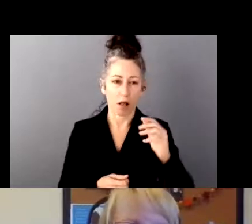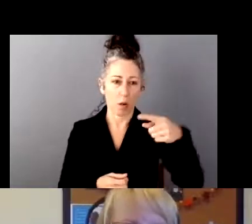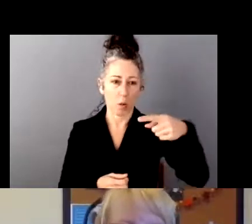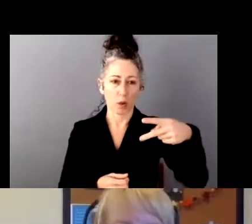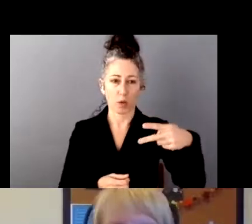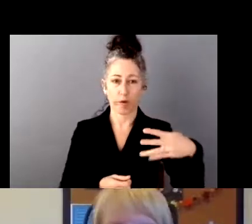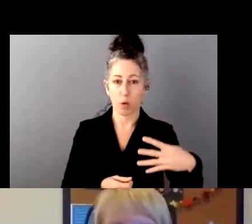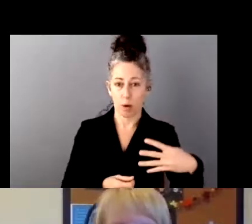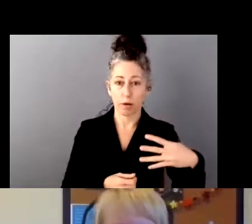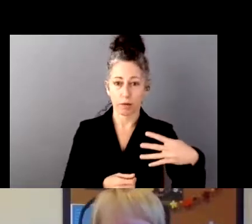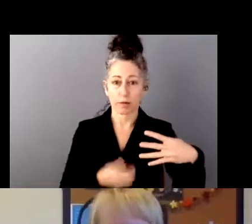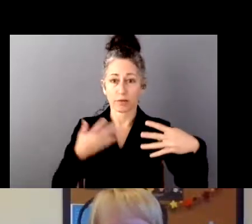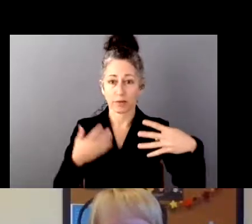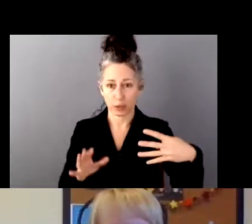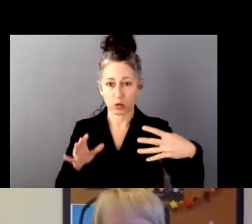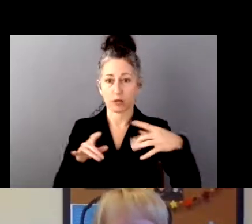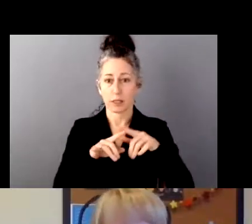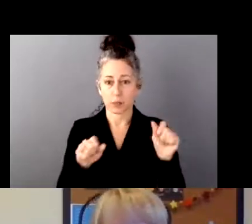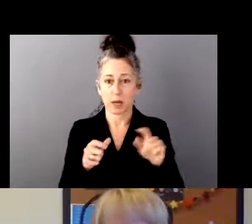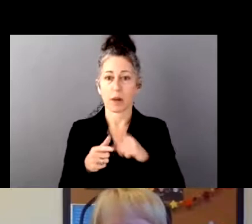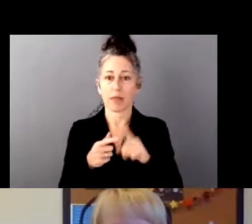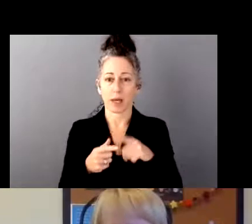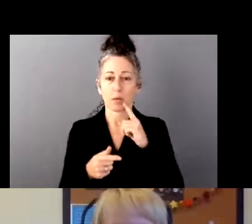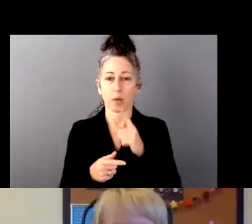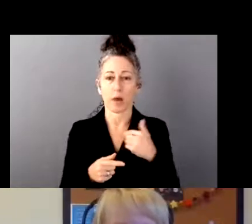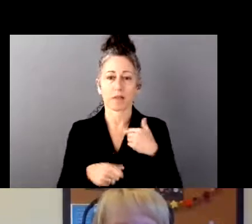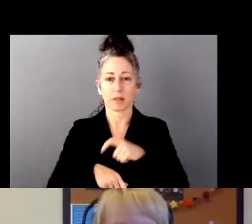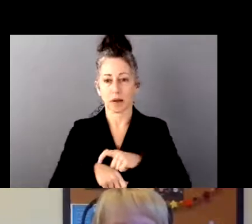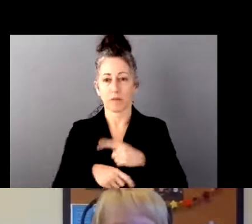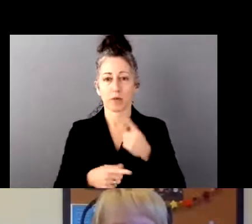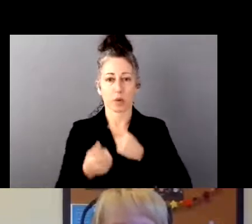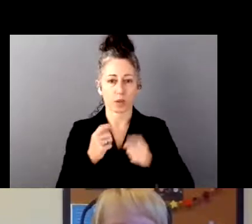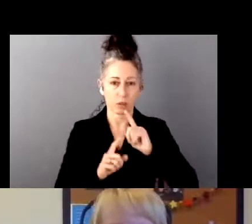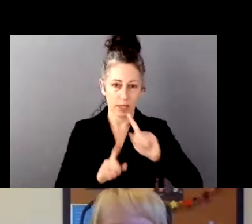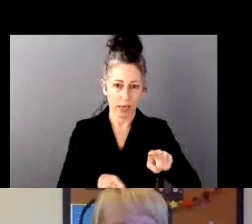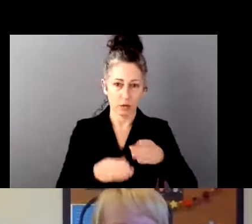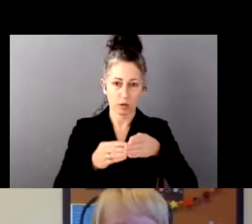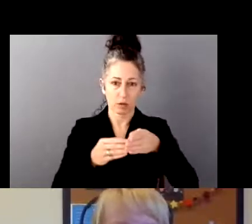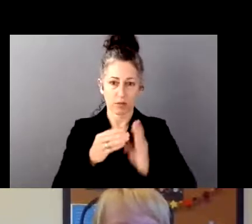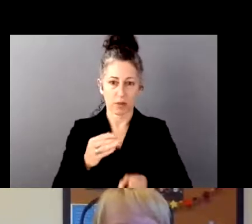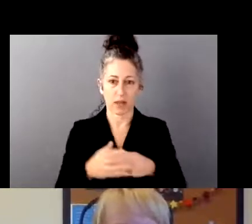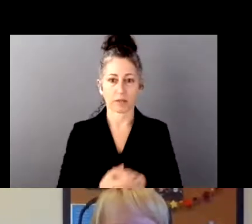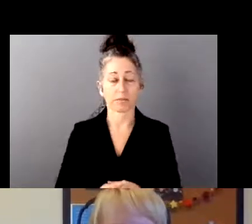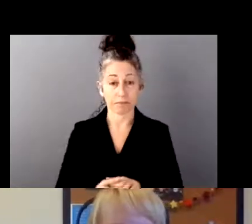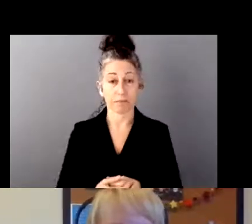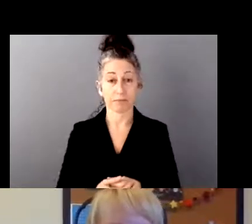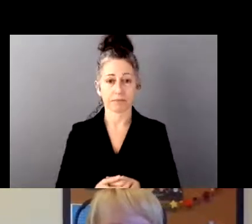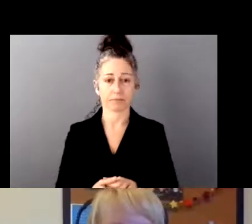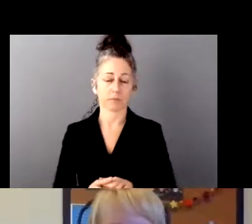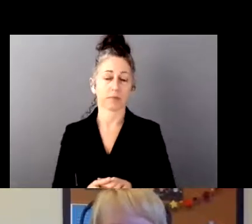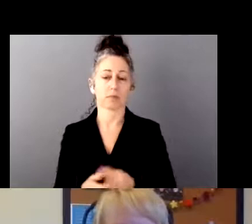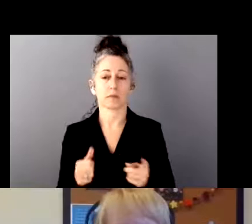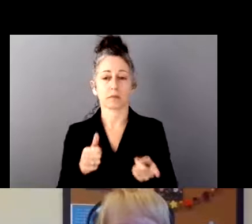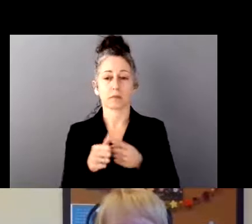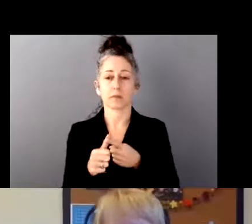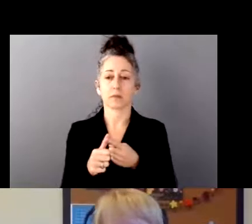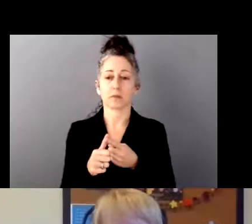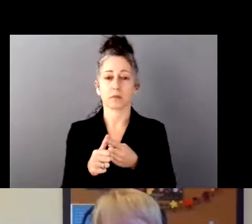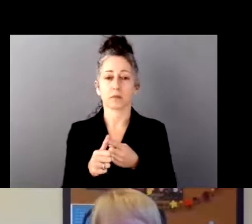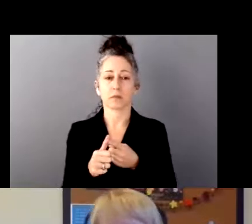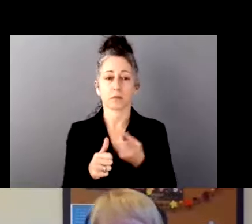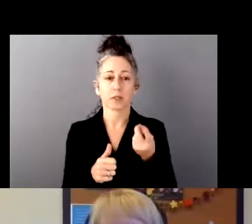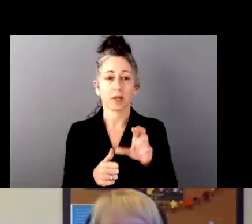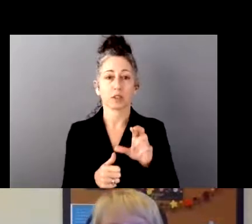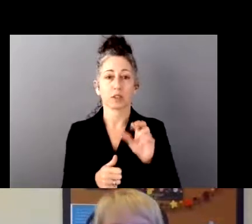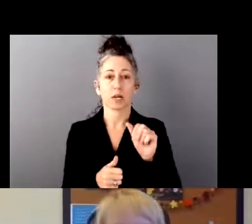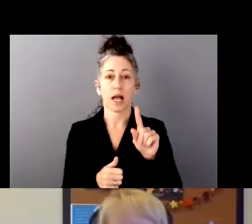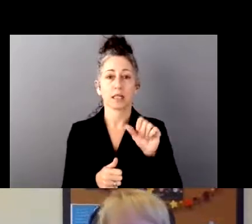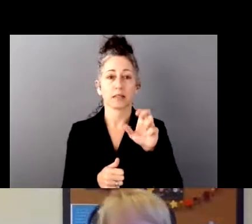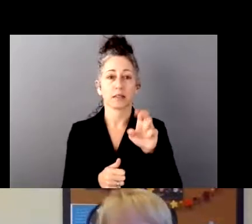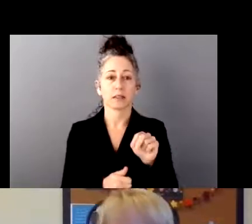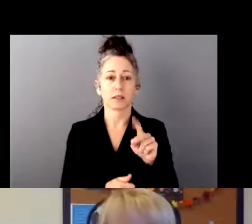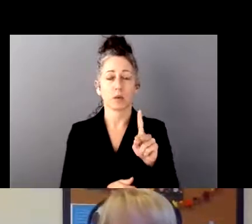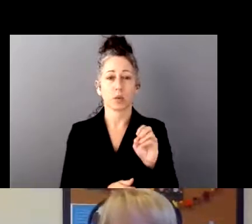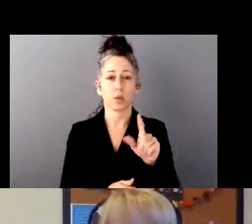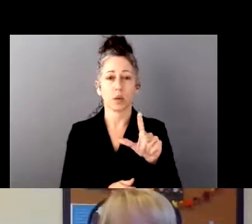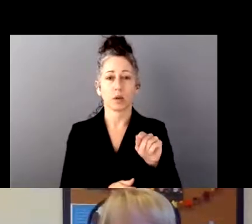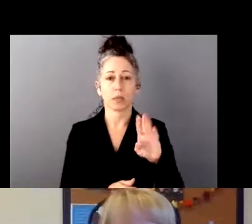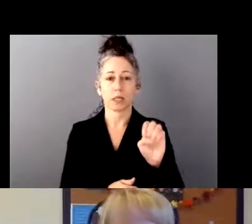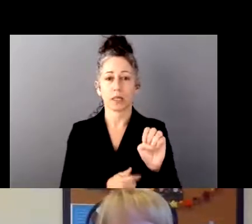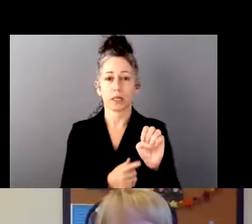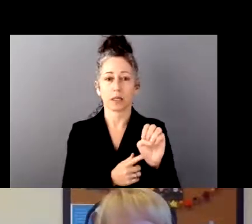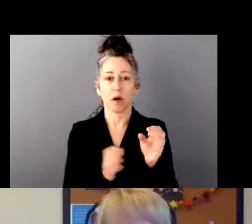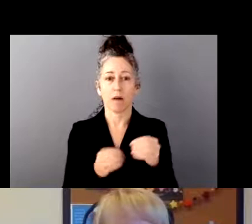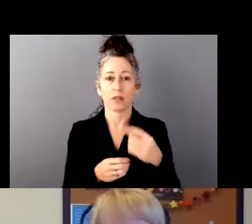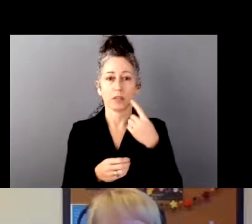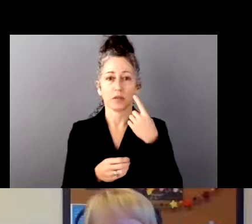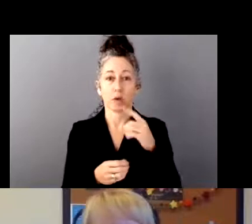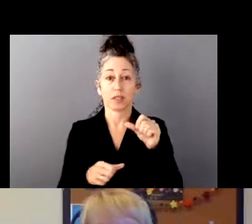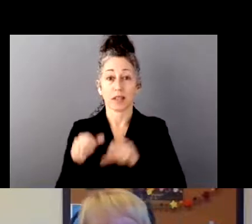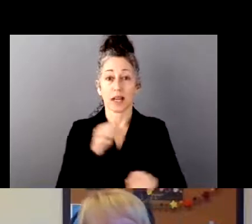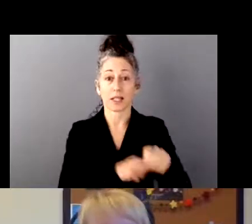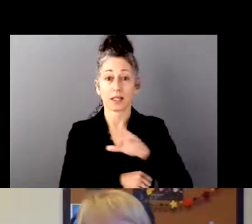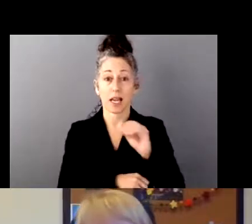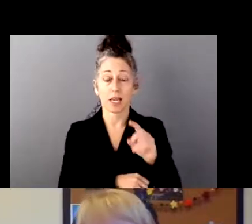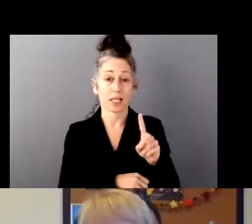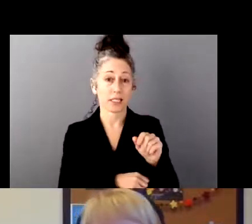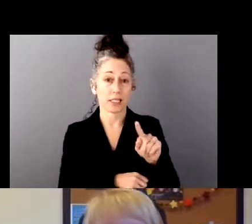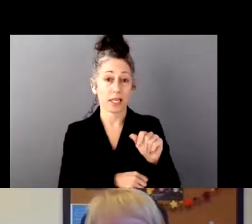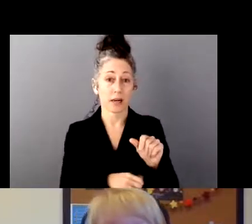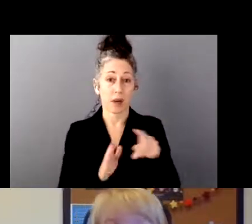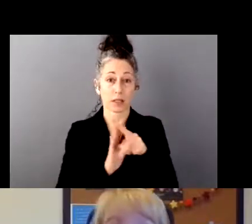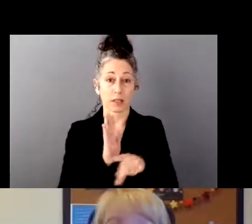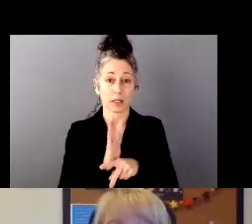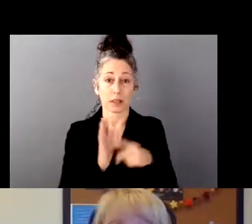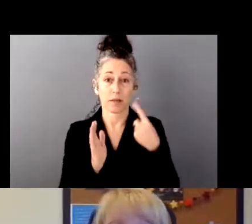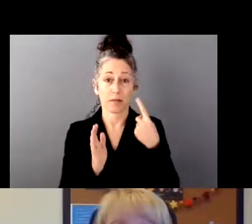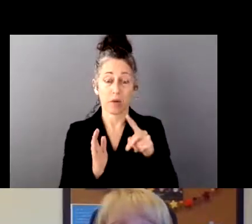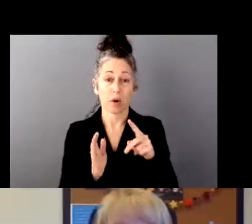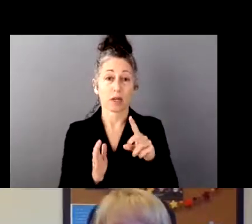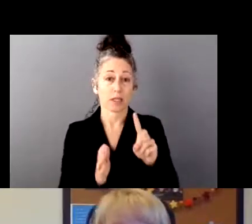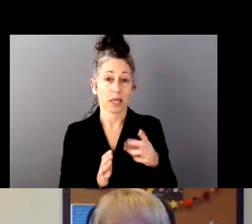I'd like to introduce our speakers. I'm going to introduce them all at the same time rather than one at a time. And then we'll have some time for questions and answers at the end of the talks. So, first we have Dr. Allison Kolbe at the Office of Science and Data Policy